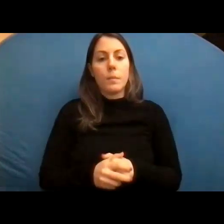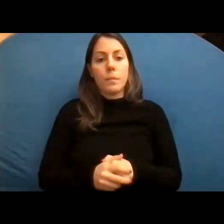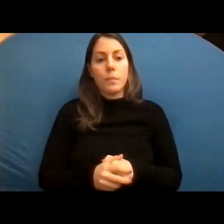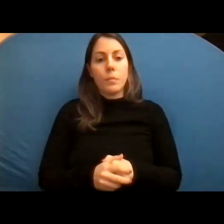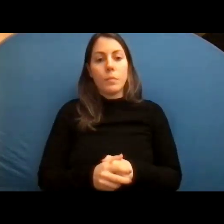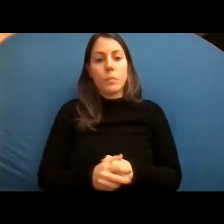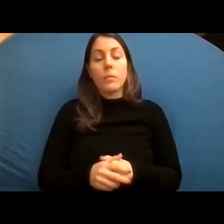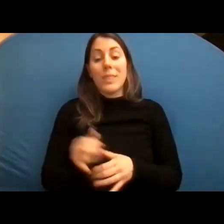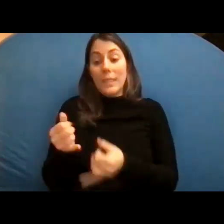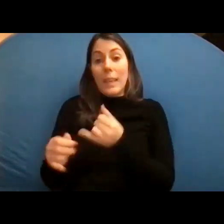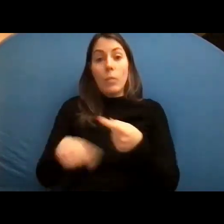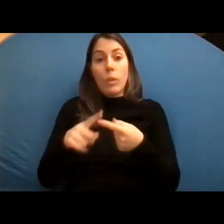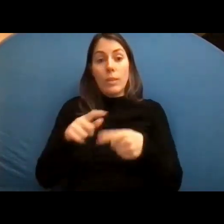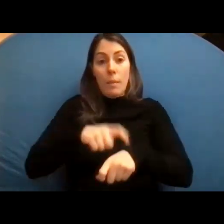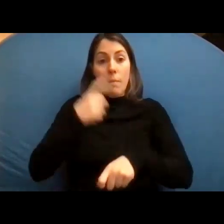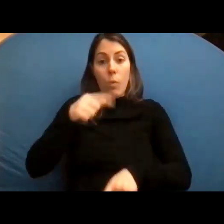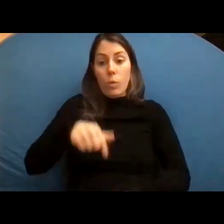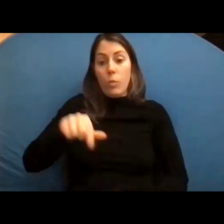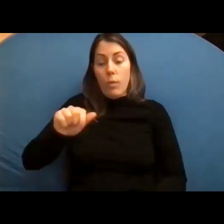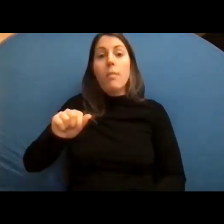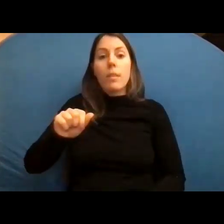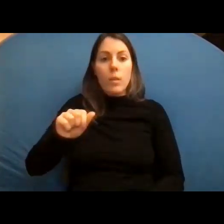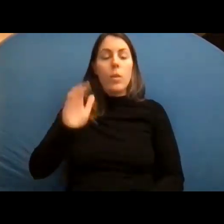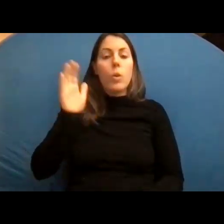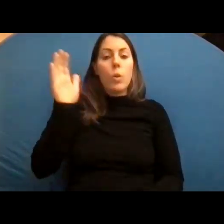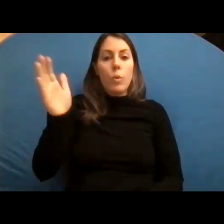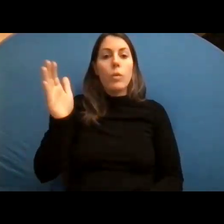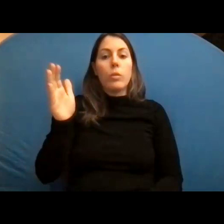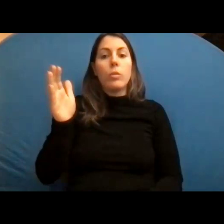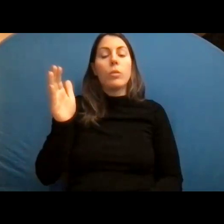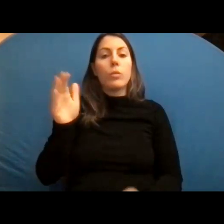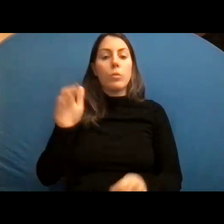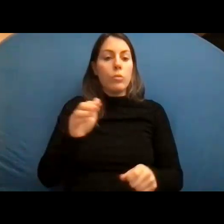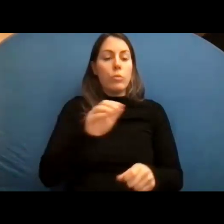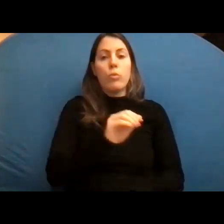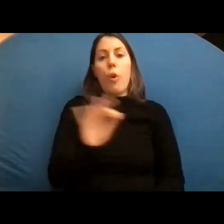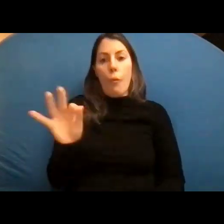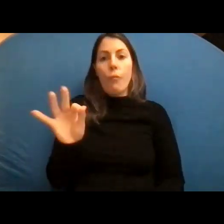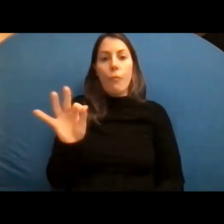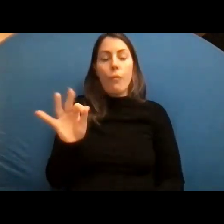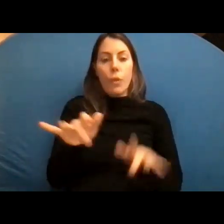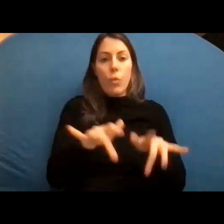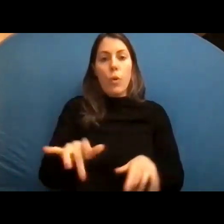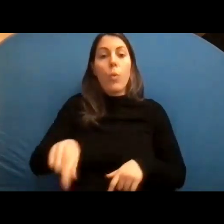end. When we start the question-and-answer segment, we are going to turn off the